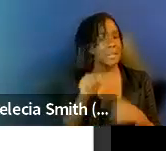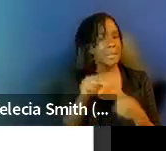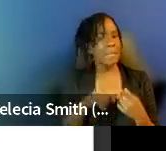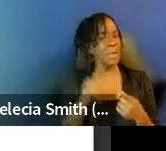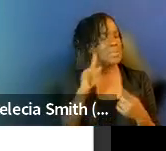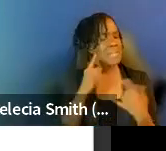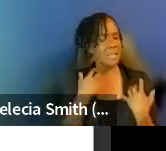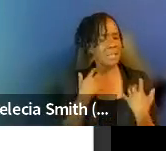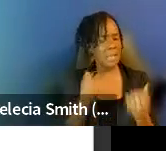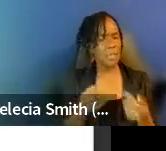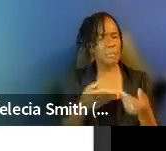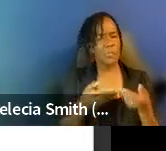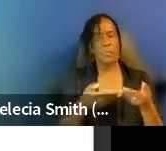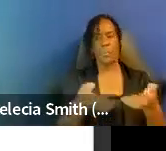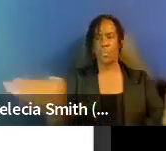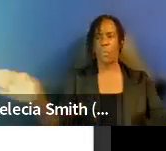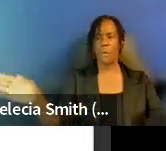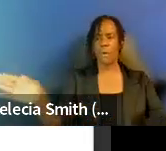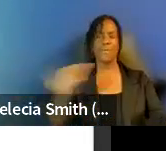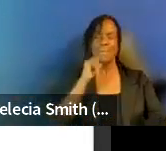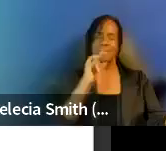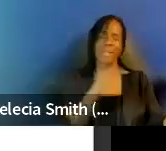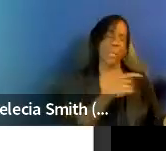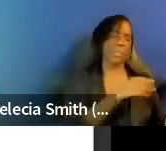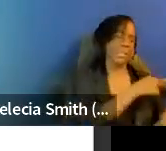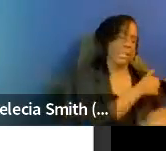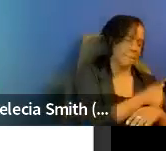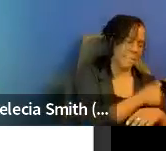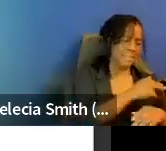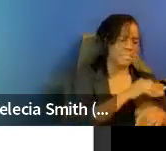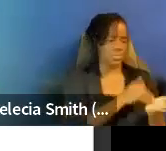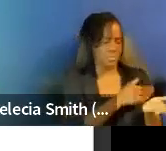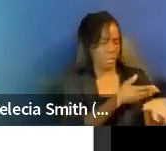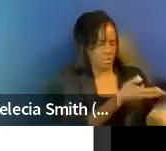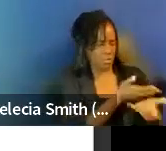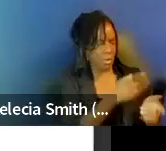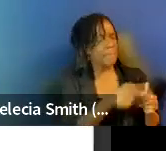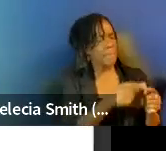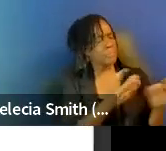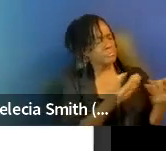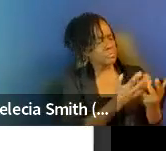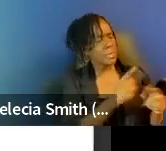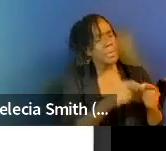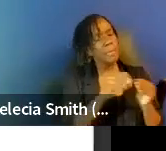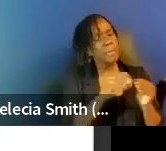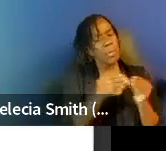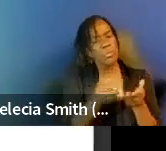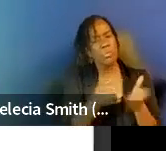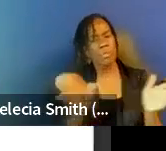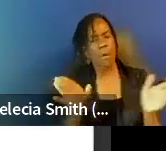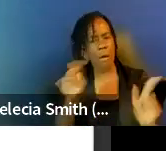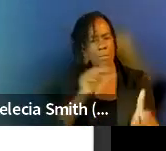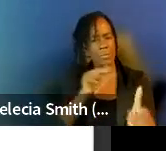grouped together? Who do we associate with other ideas when we look for information? And the last example I will give